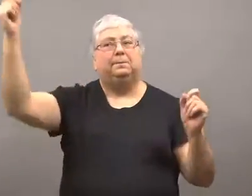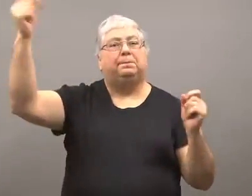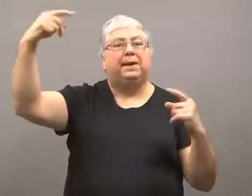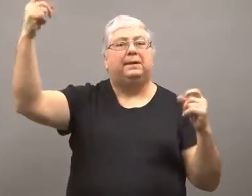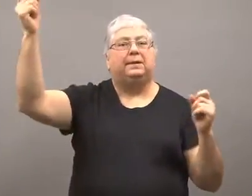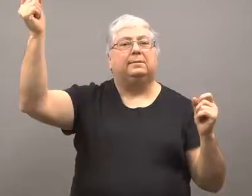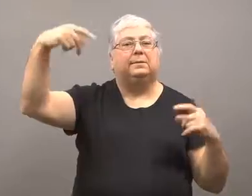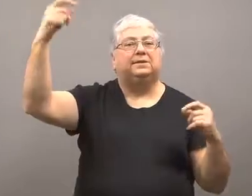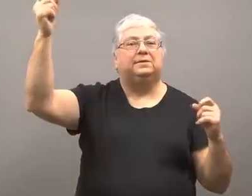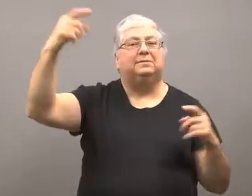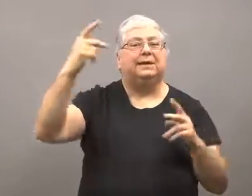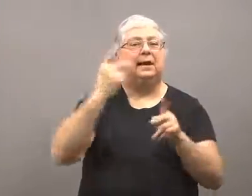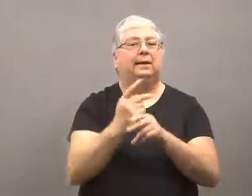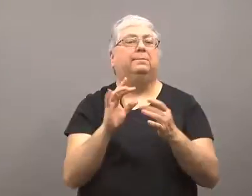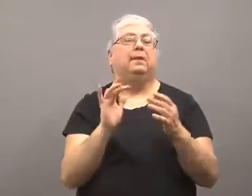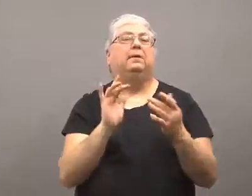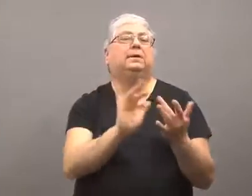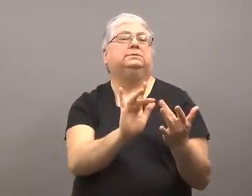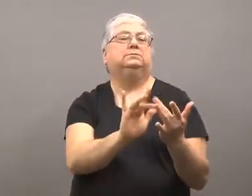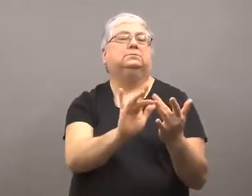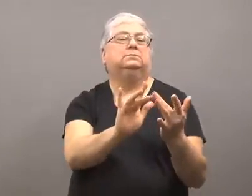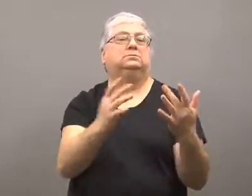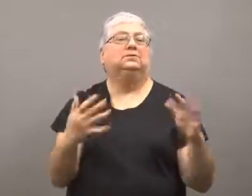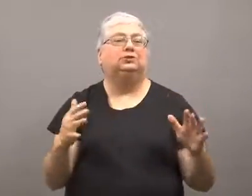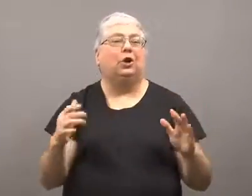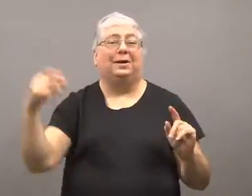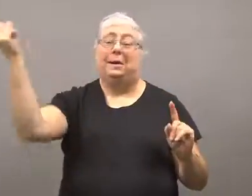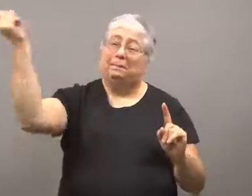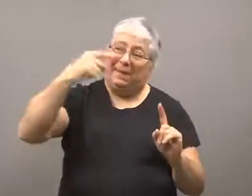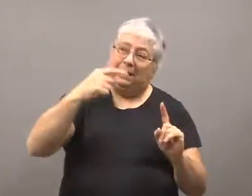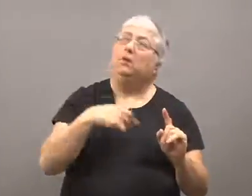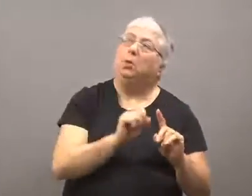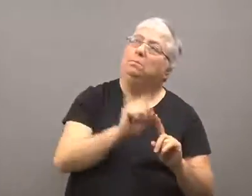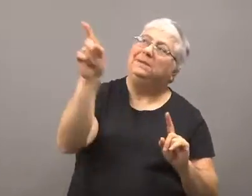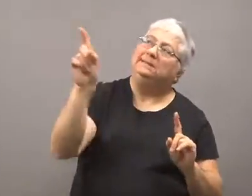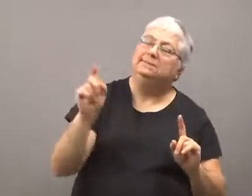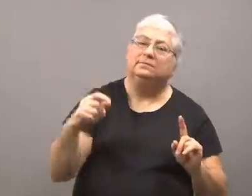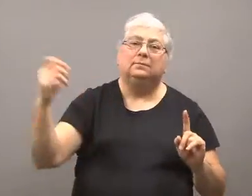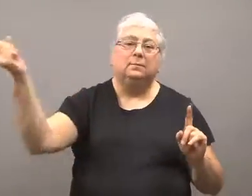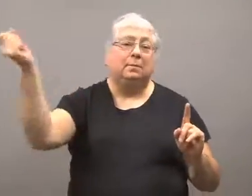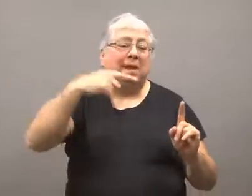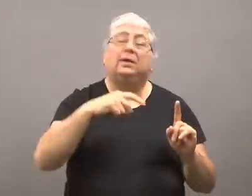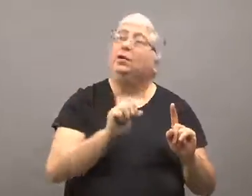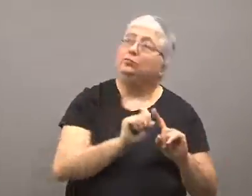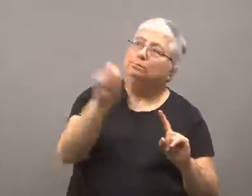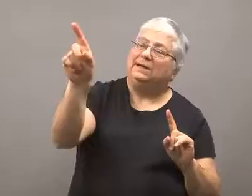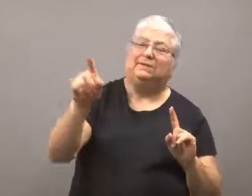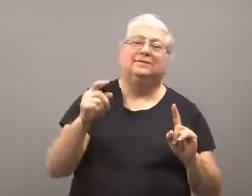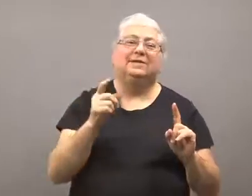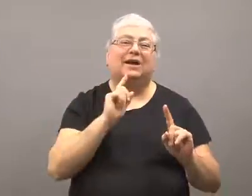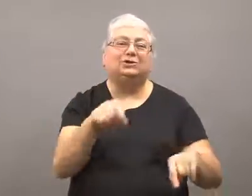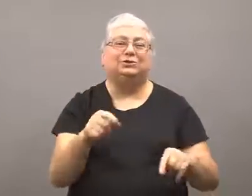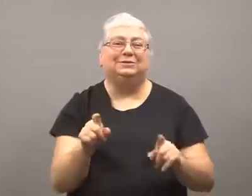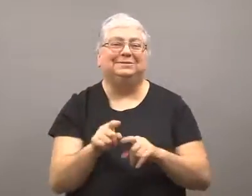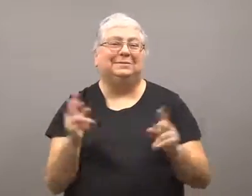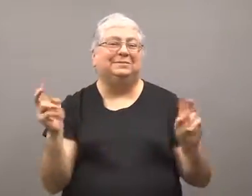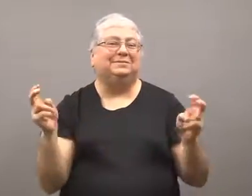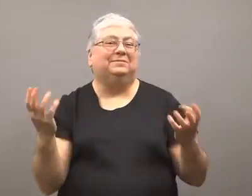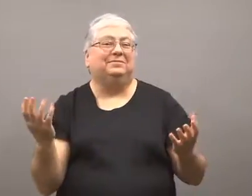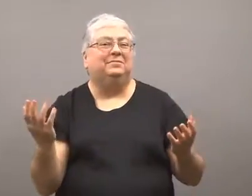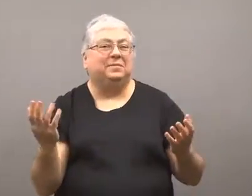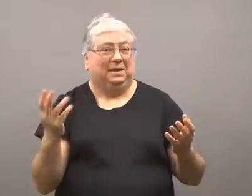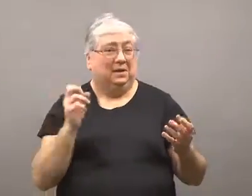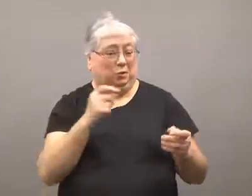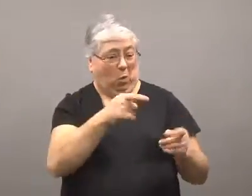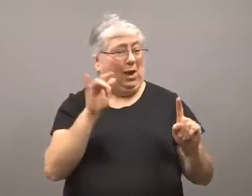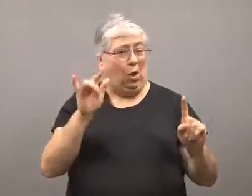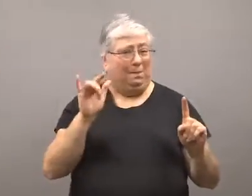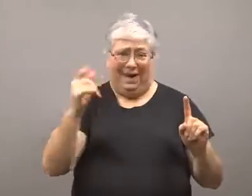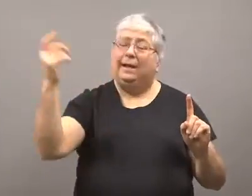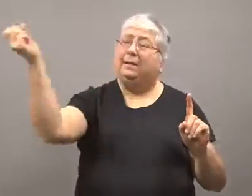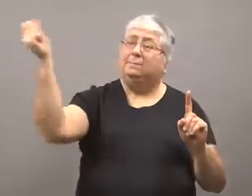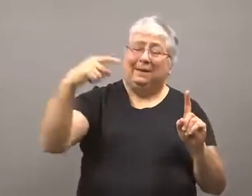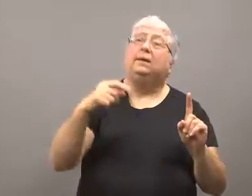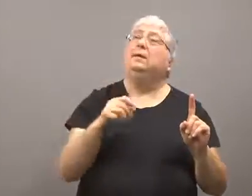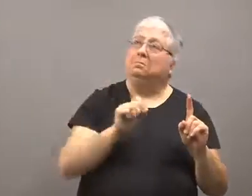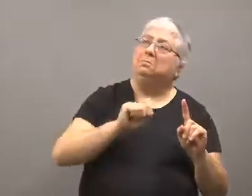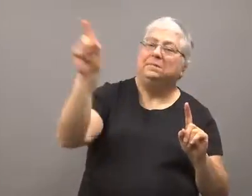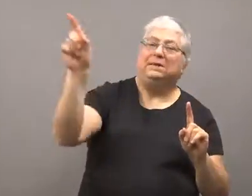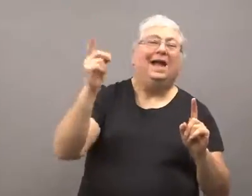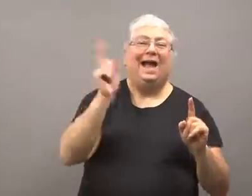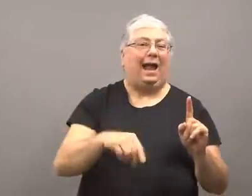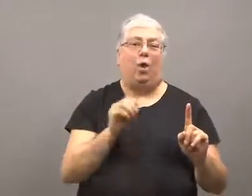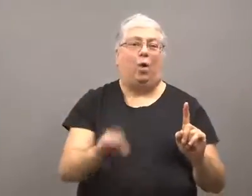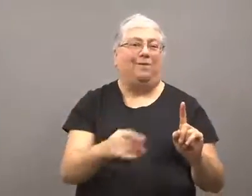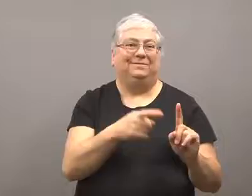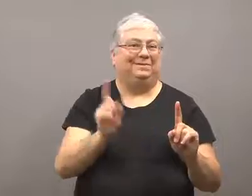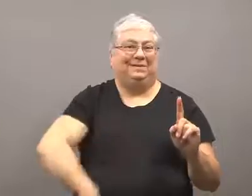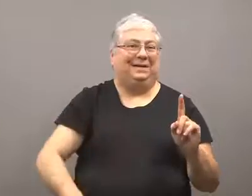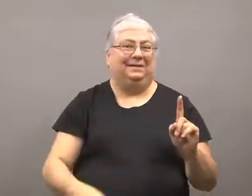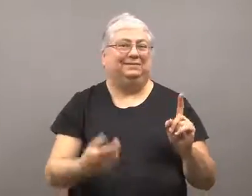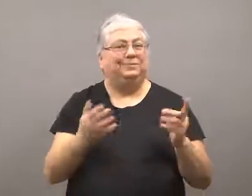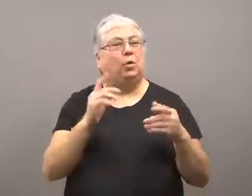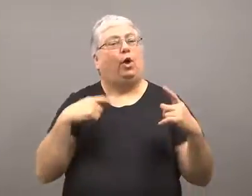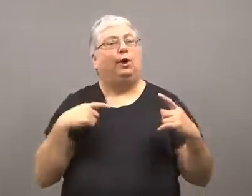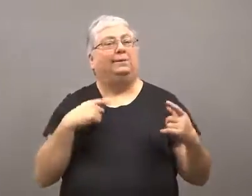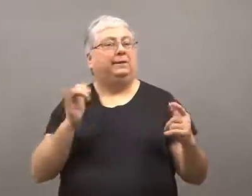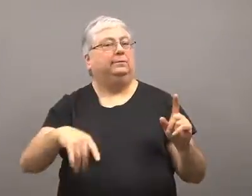There is constant contact. The device responds to pings with a ping of it's own.